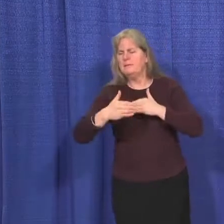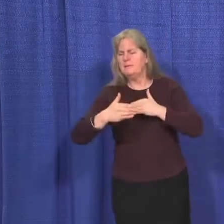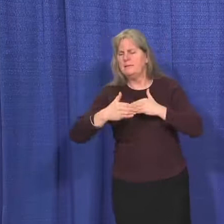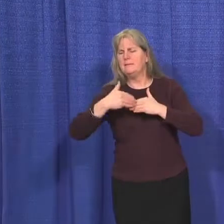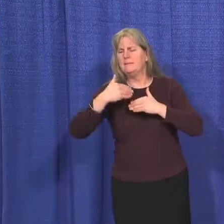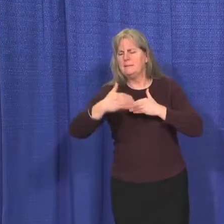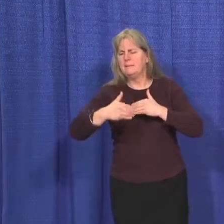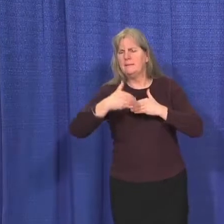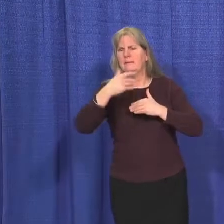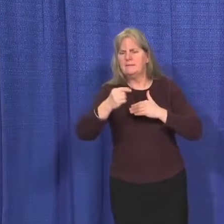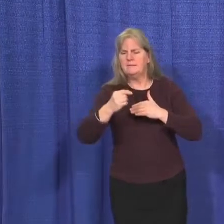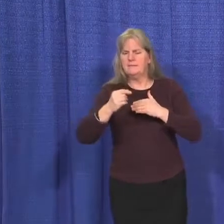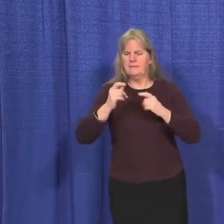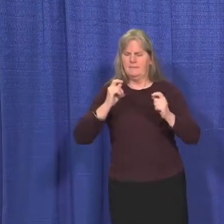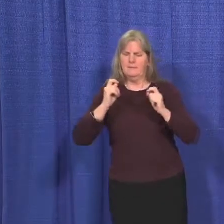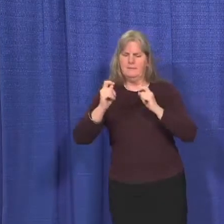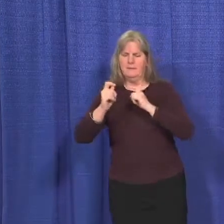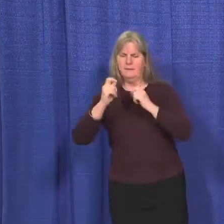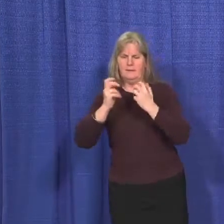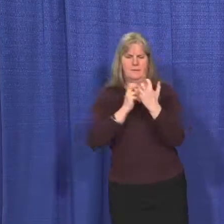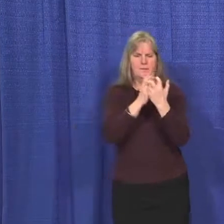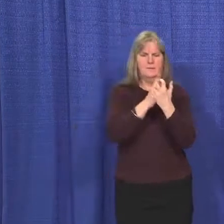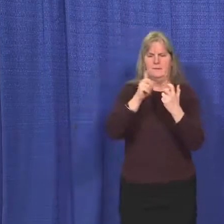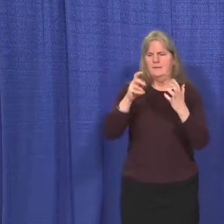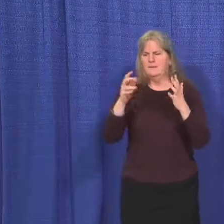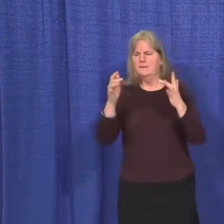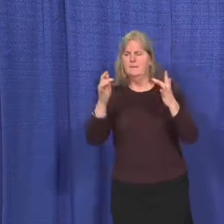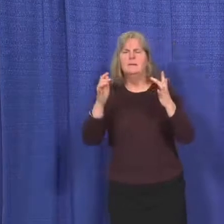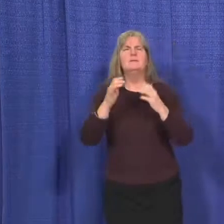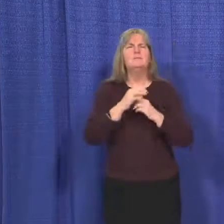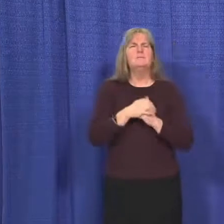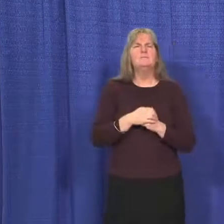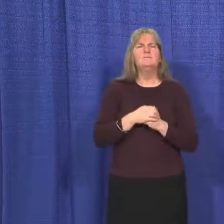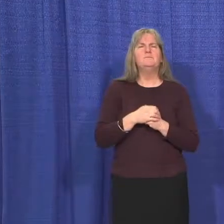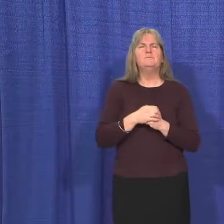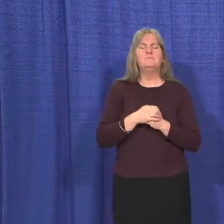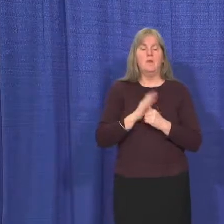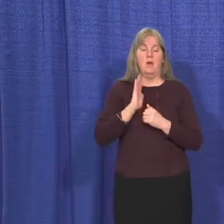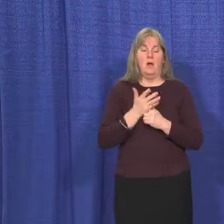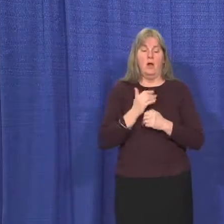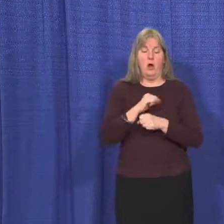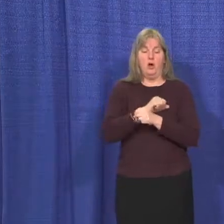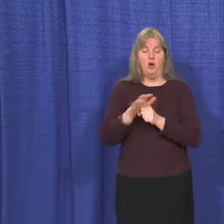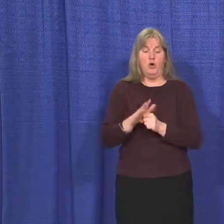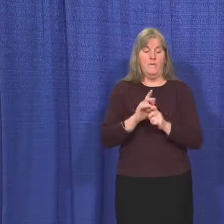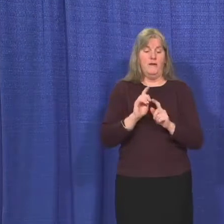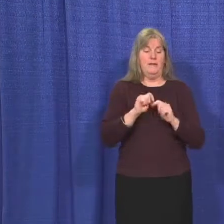respond to it as the pandemic shifts and changes. Our COVID-19 response unit team